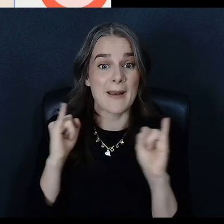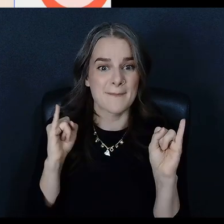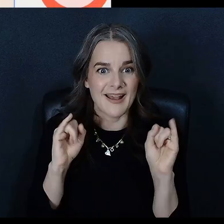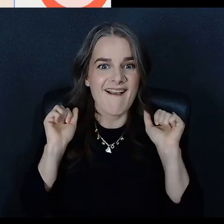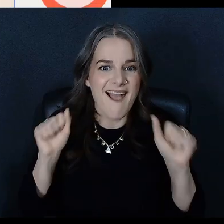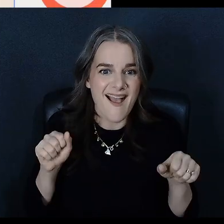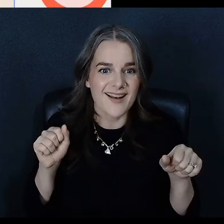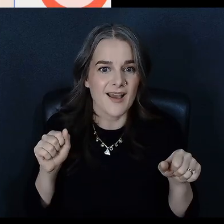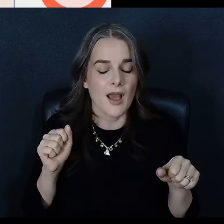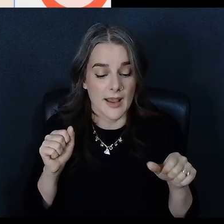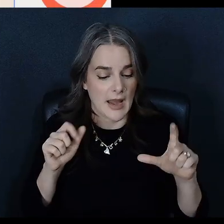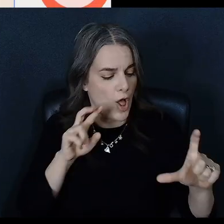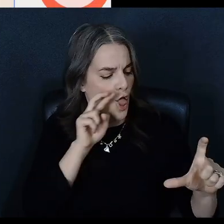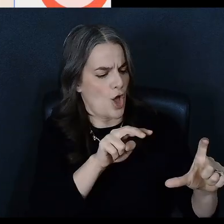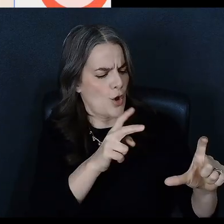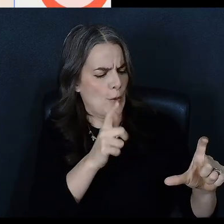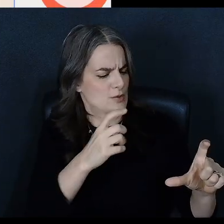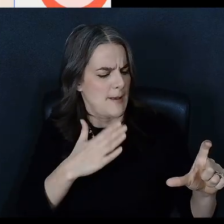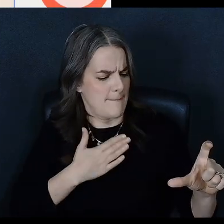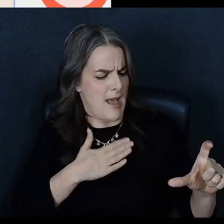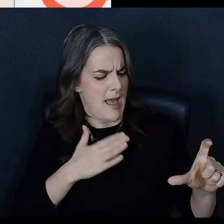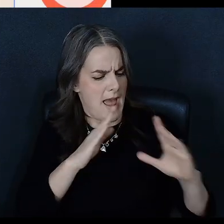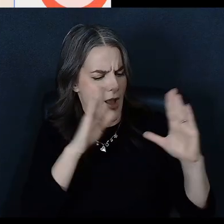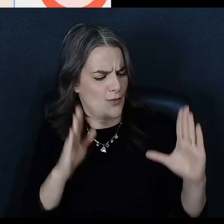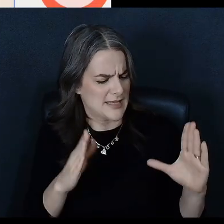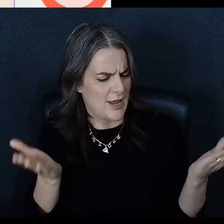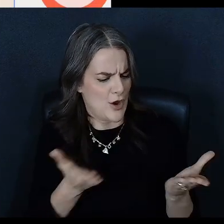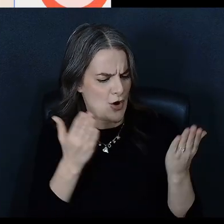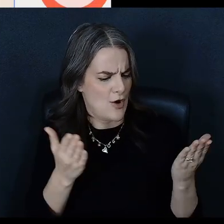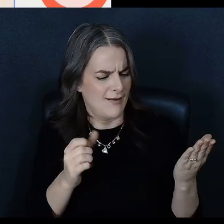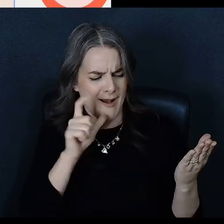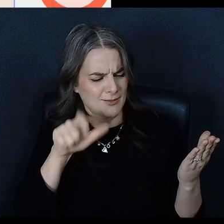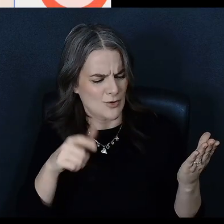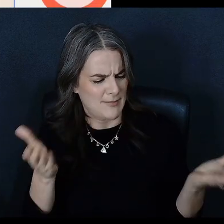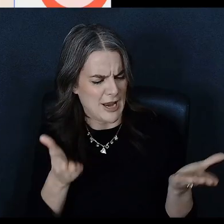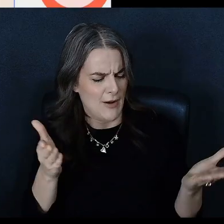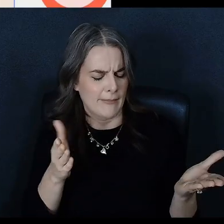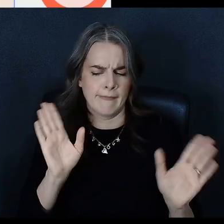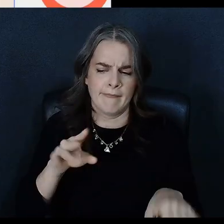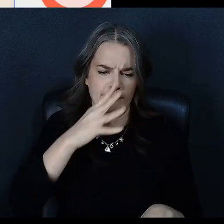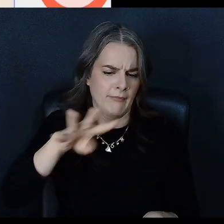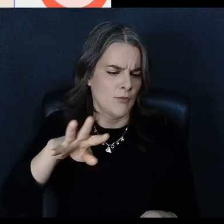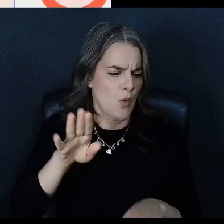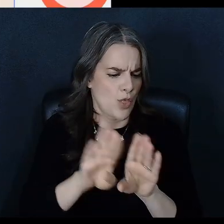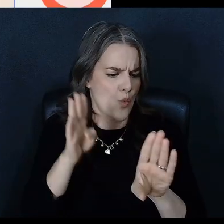and see who's there, and keep track of their surroundings around all their environment. So really nice options--